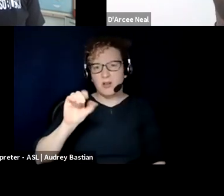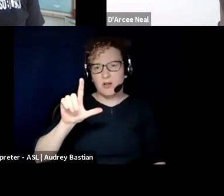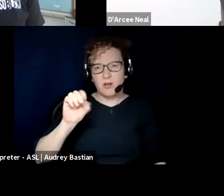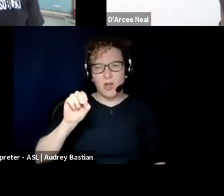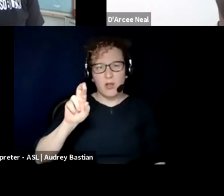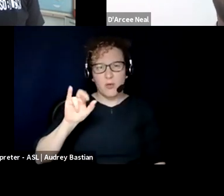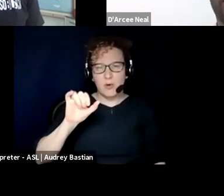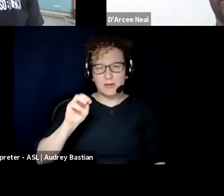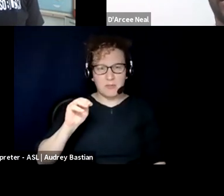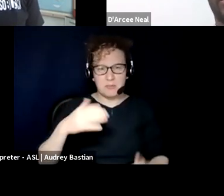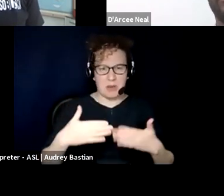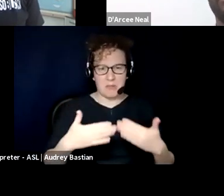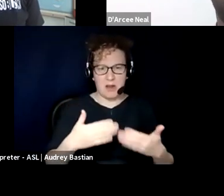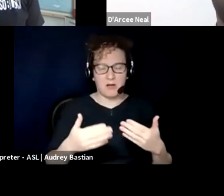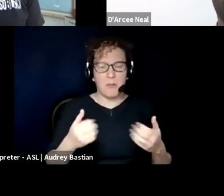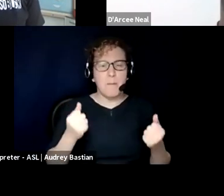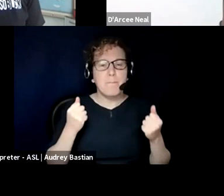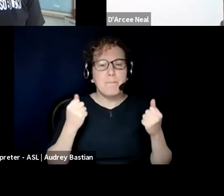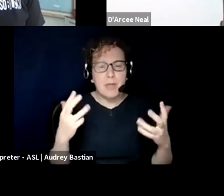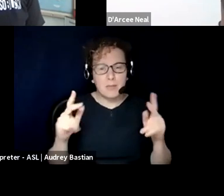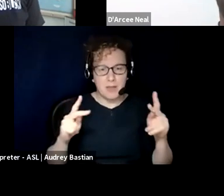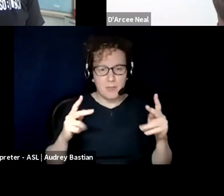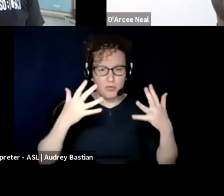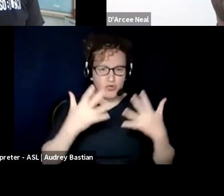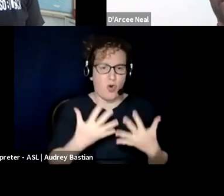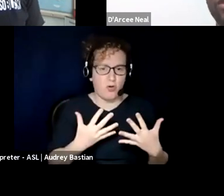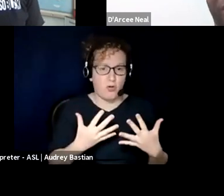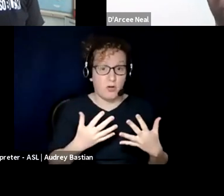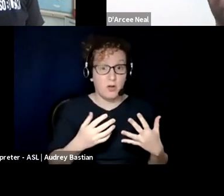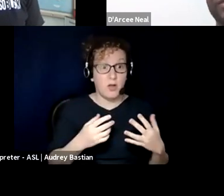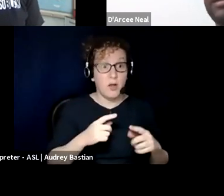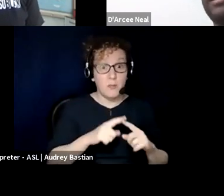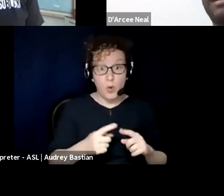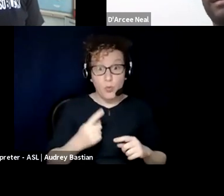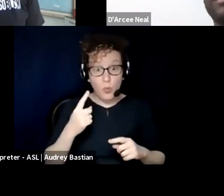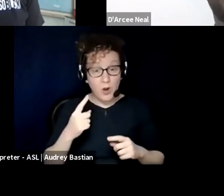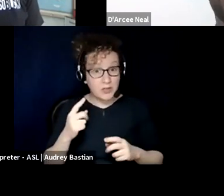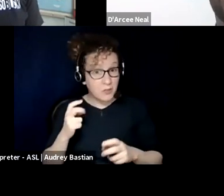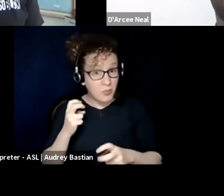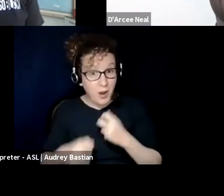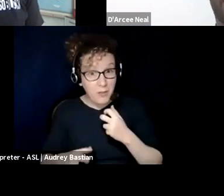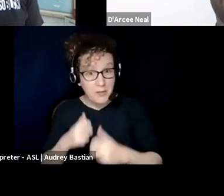people are dark. But then the disability became a huge problem and people were literally stopping